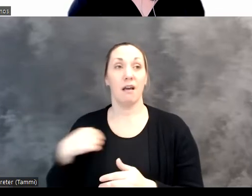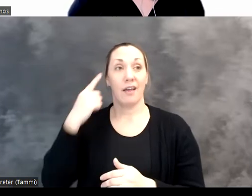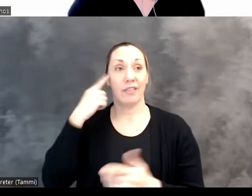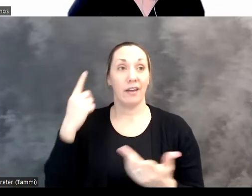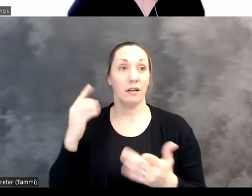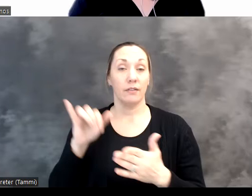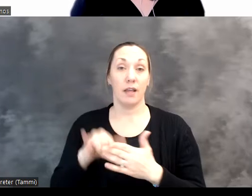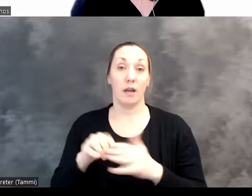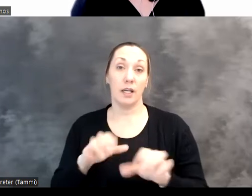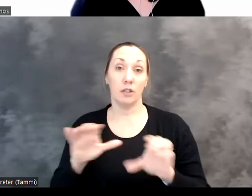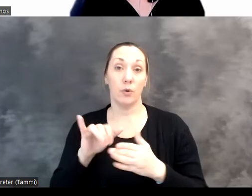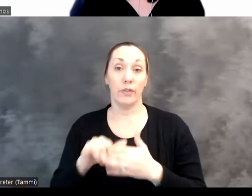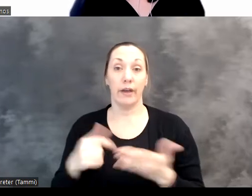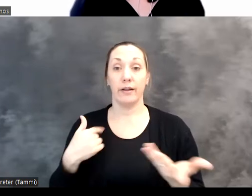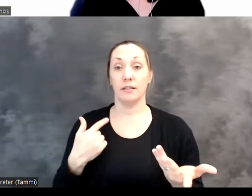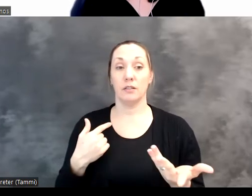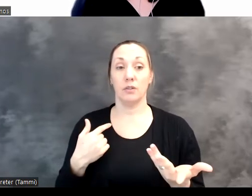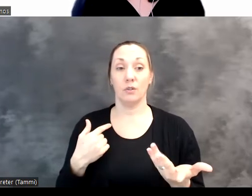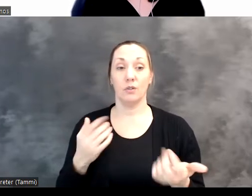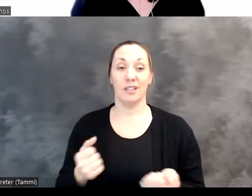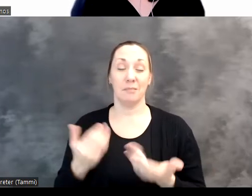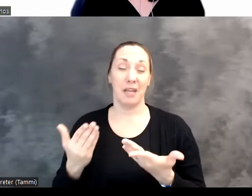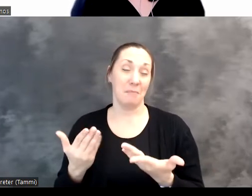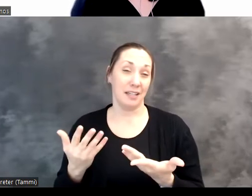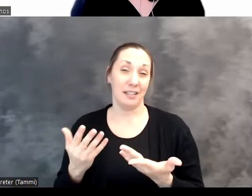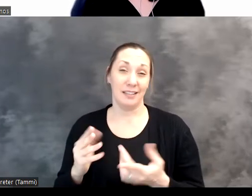about how people who have intersecting identities